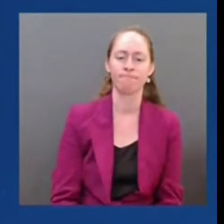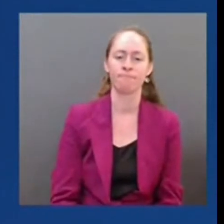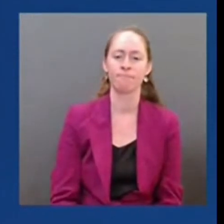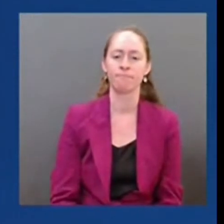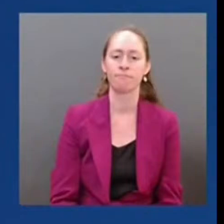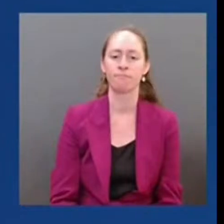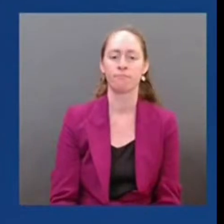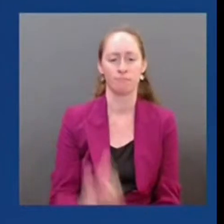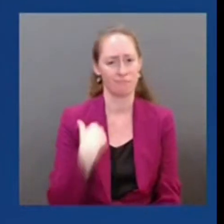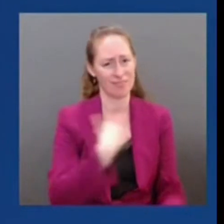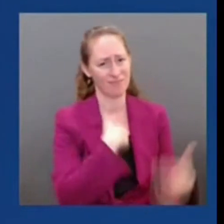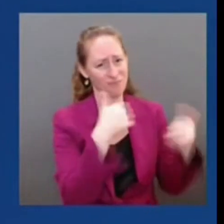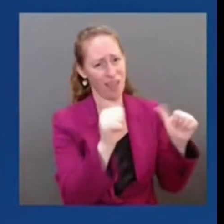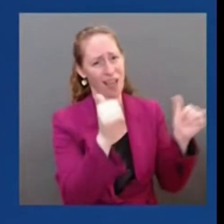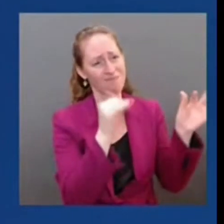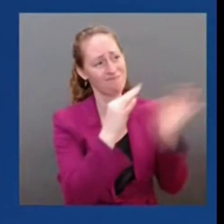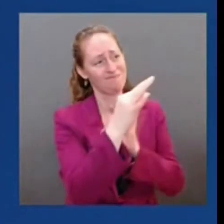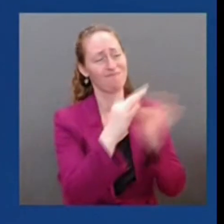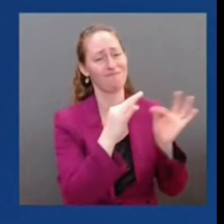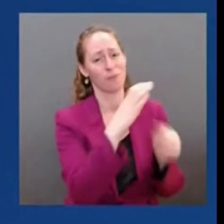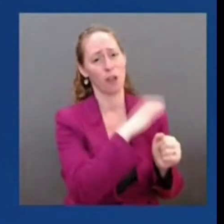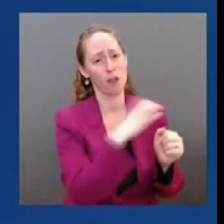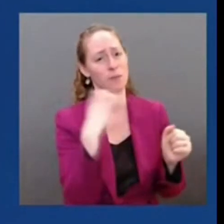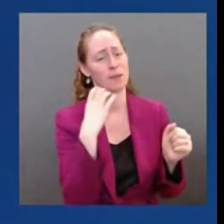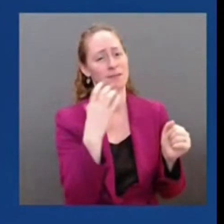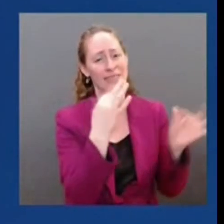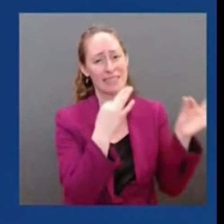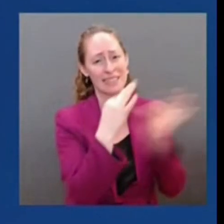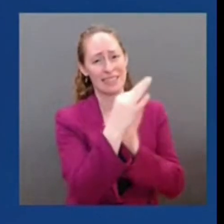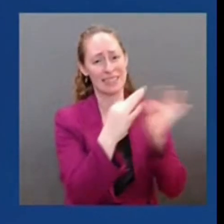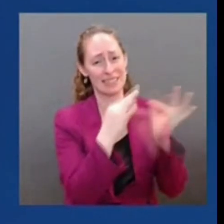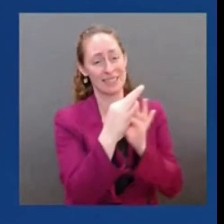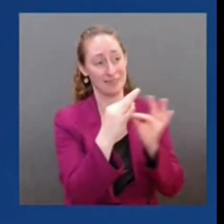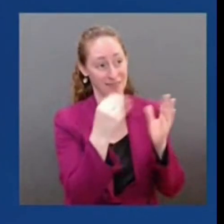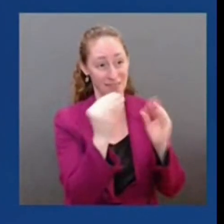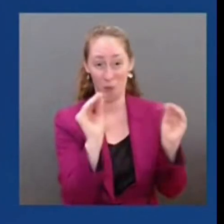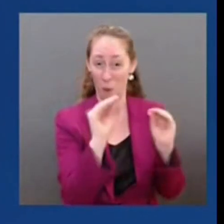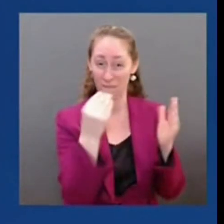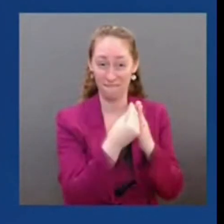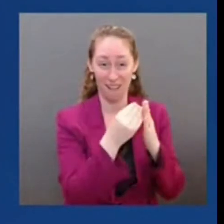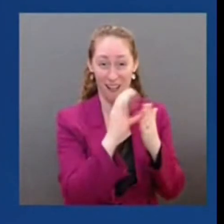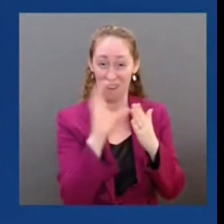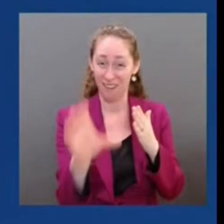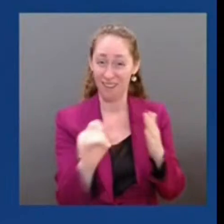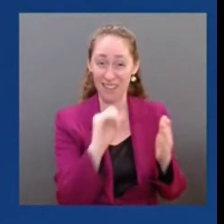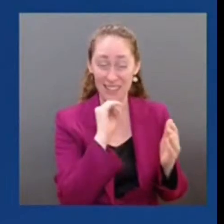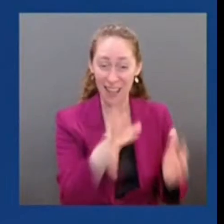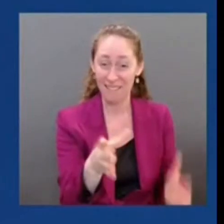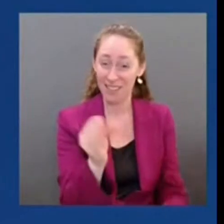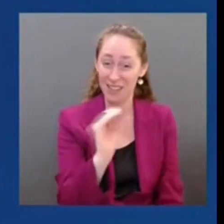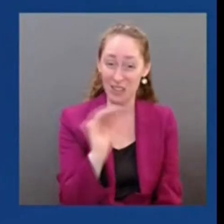THOSE OUT IN FRONT OF CONGRESS SO THEY UNDERSTAND THAT IF THEY CHOOSE NOT TO FUND OR CHOOSE